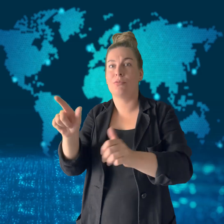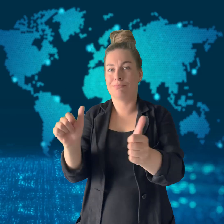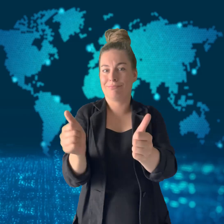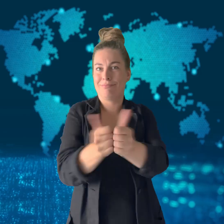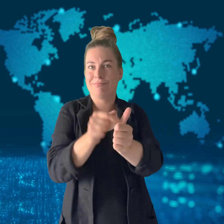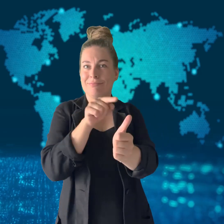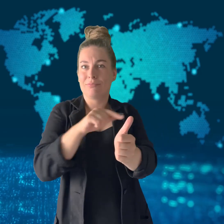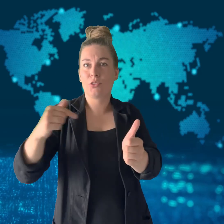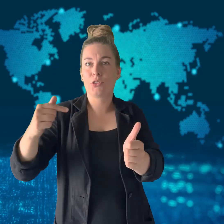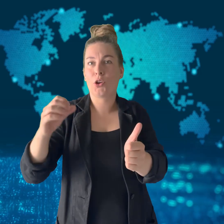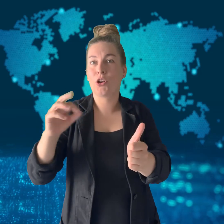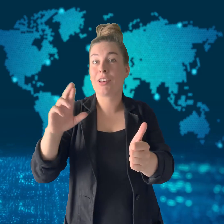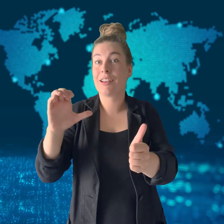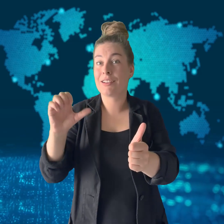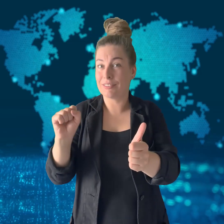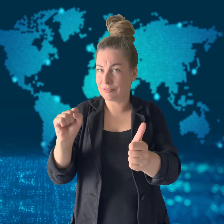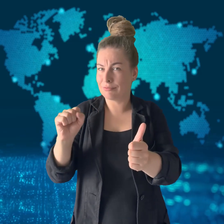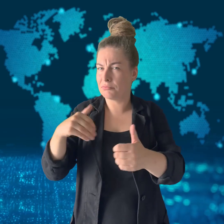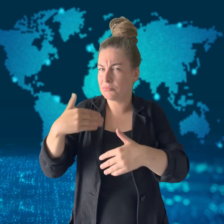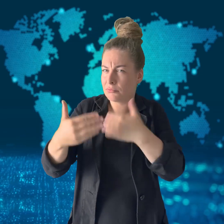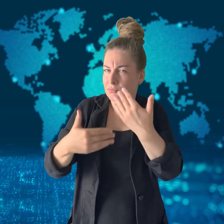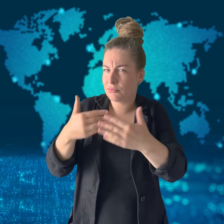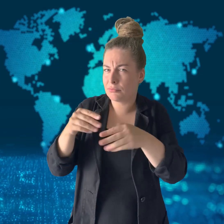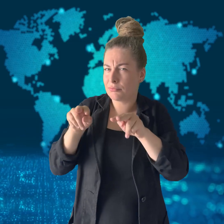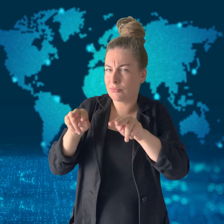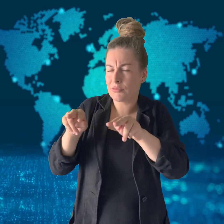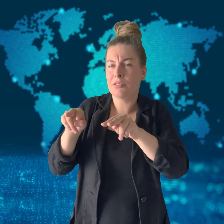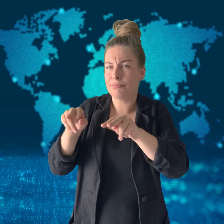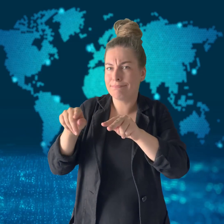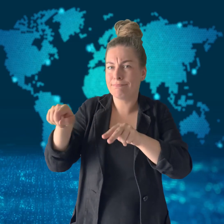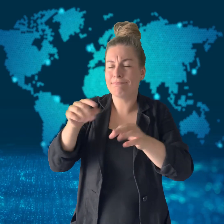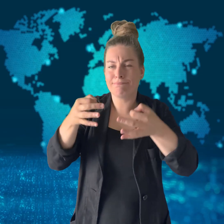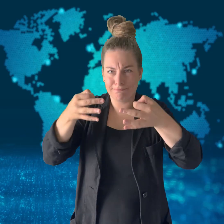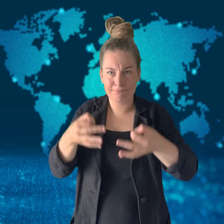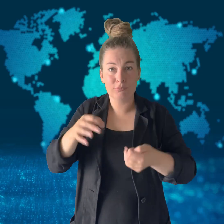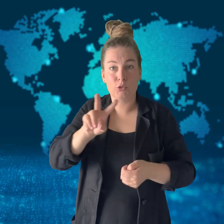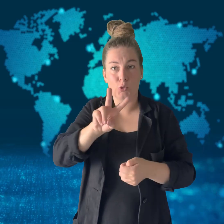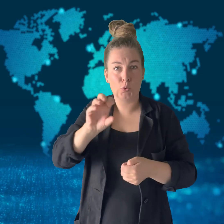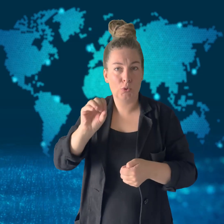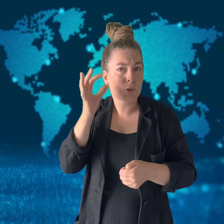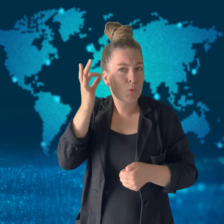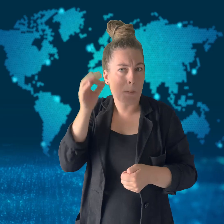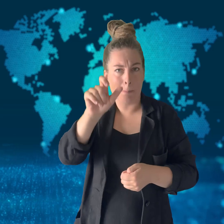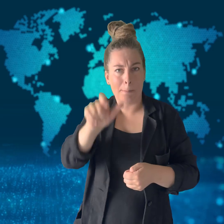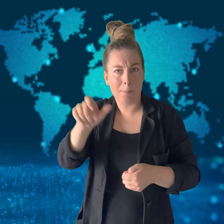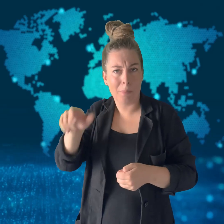but she was found with Torres.